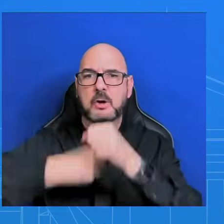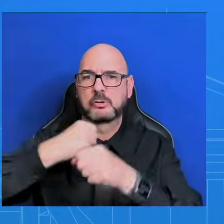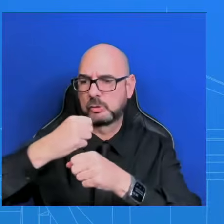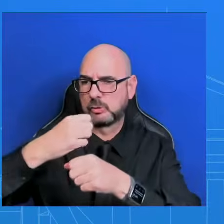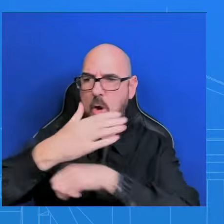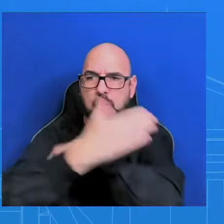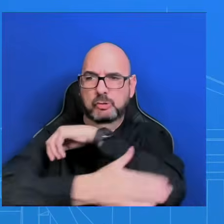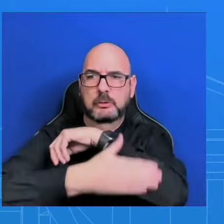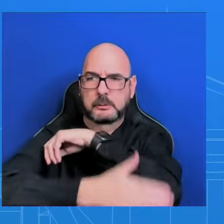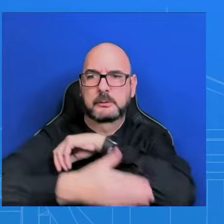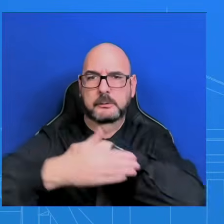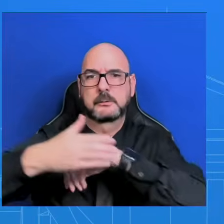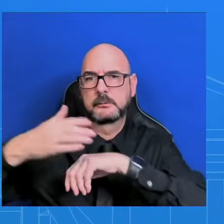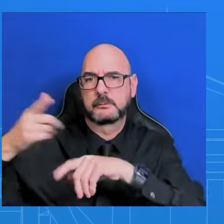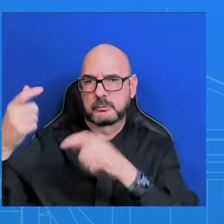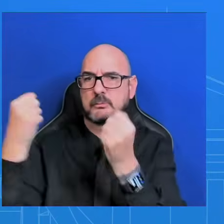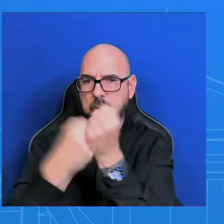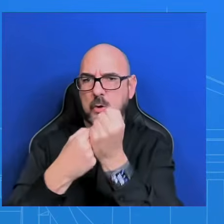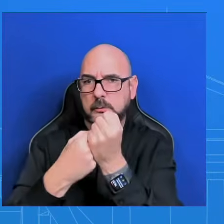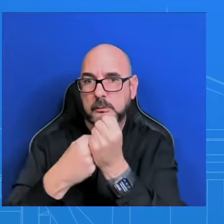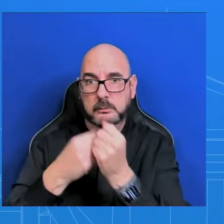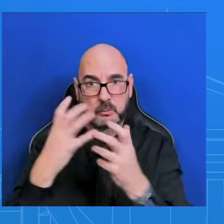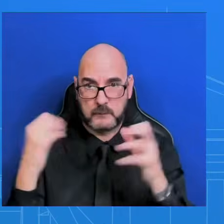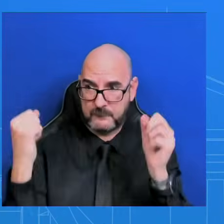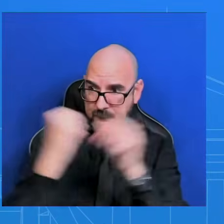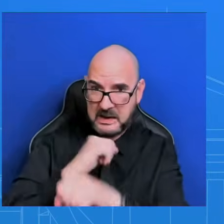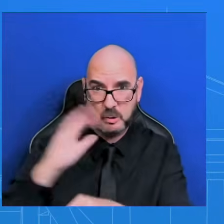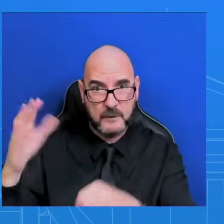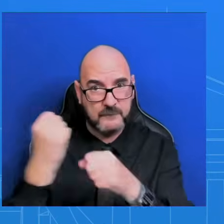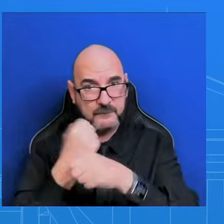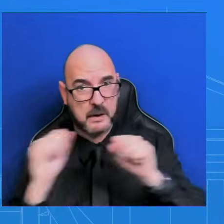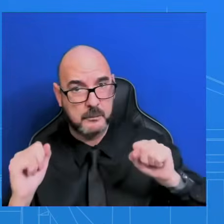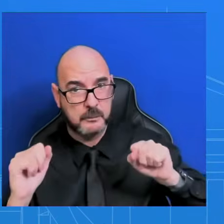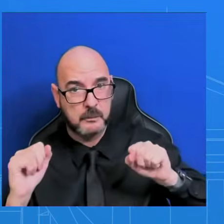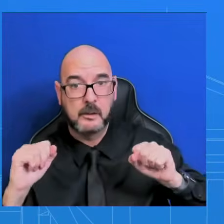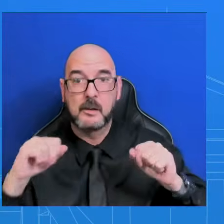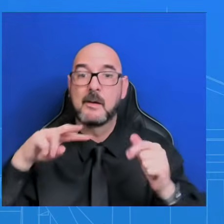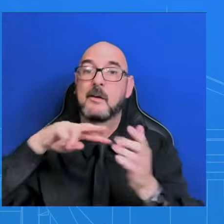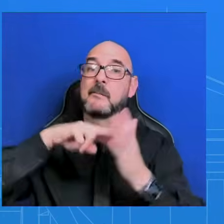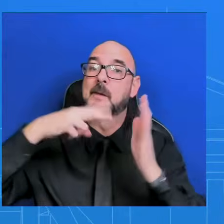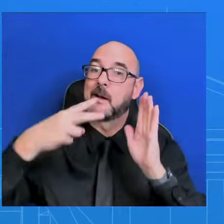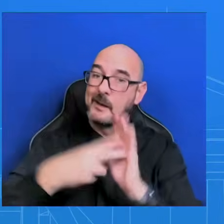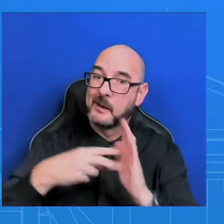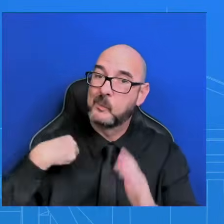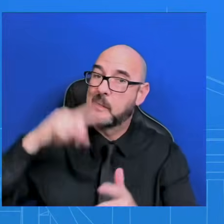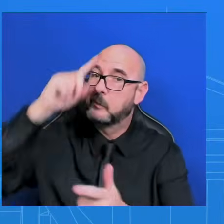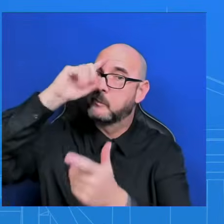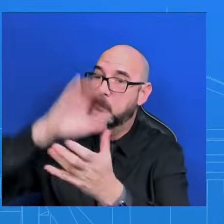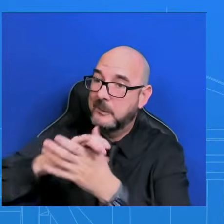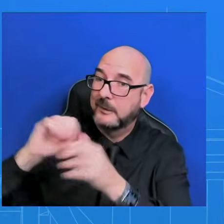So, we need to continue to do that. The President believes all of the -- all of the parts and the pieces and what he's asked for in his --